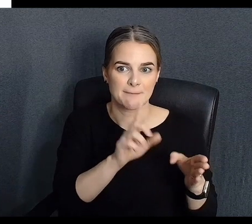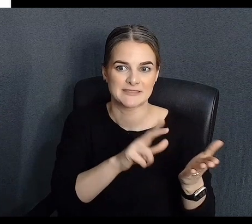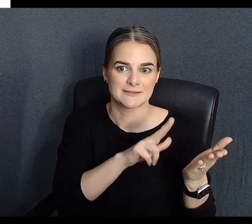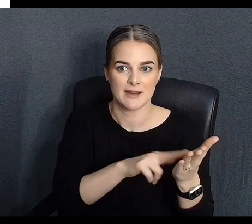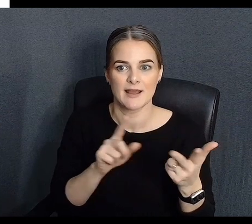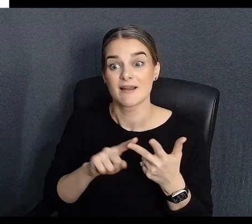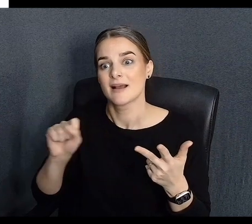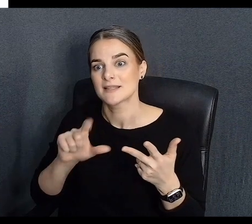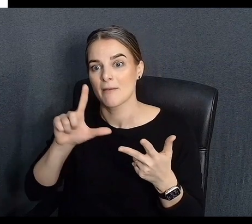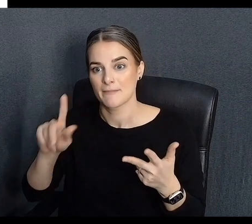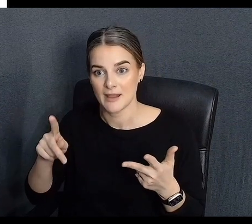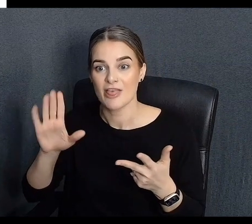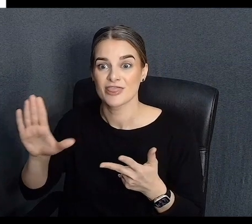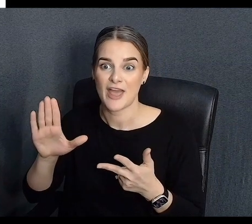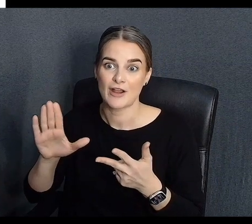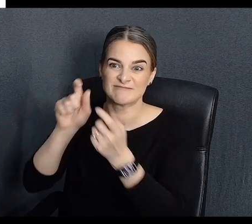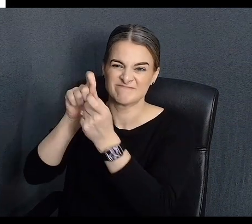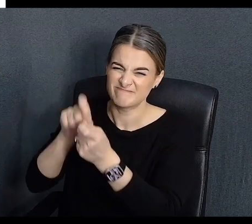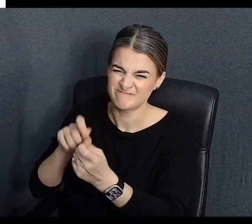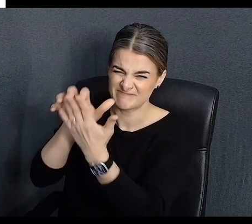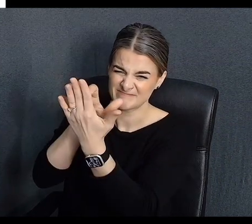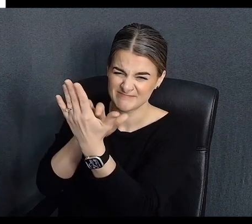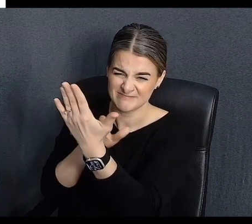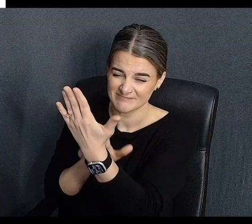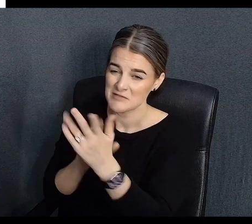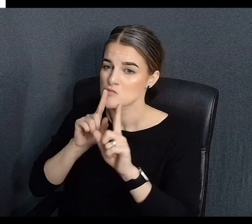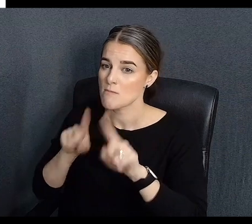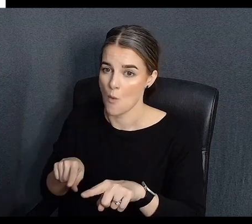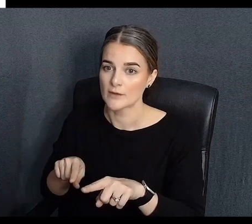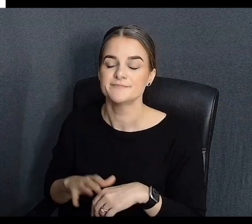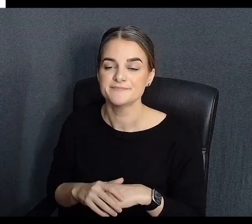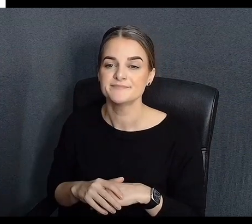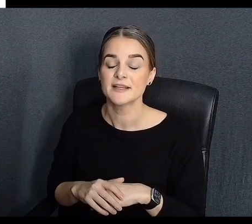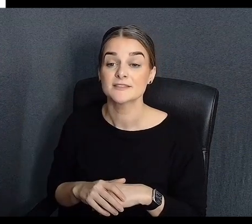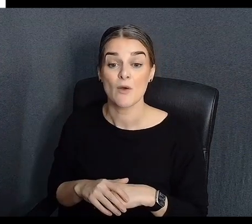So all of that gets submitted to the device vendor, who then deals with the insurance company.